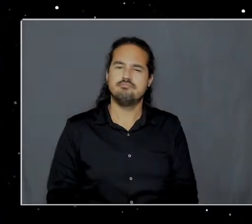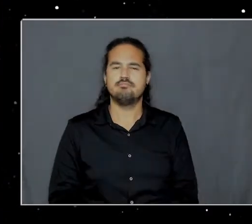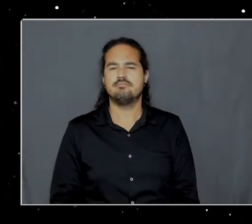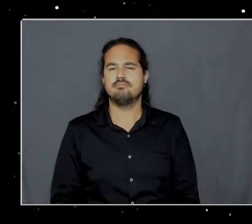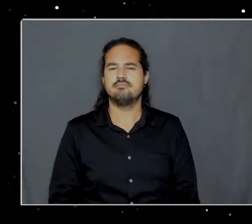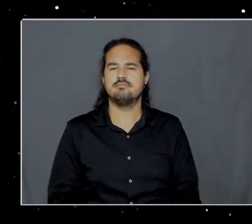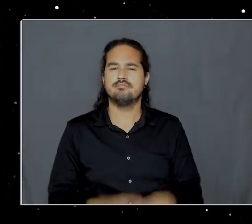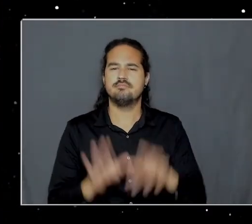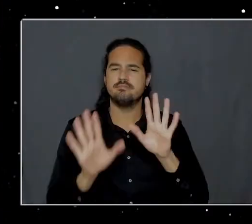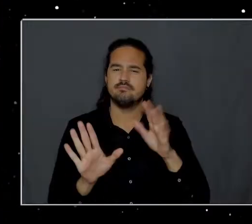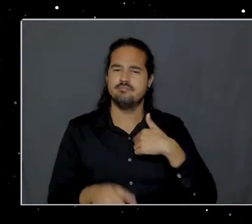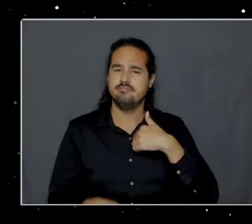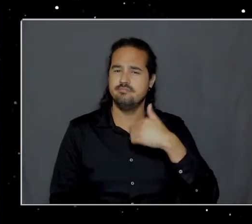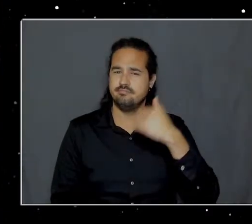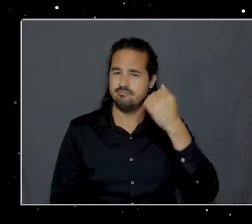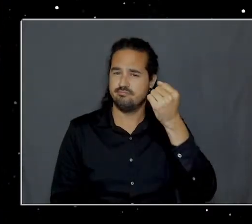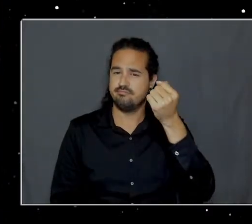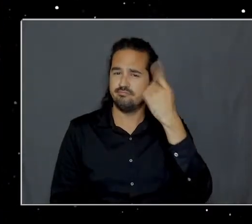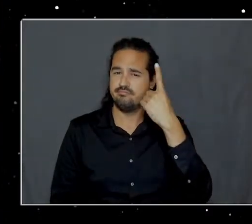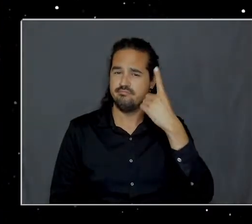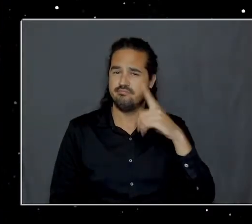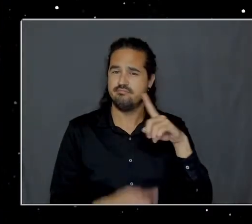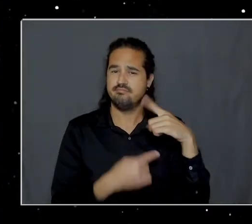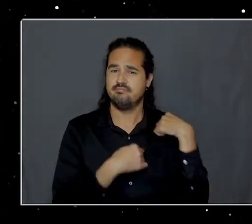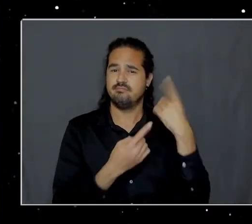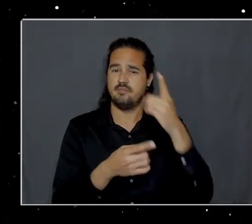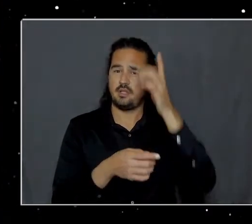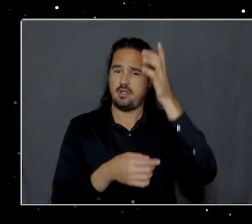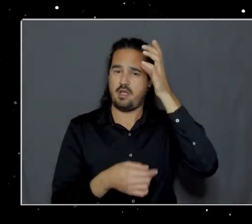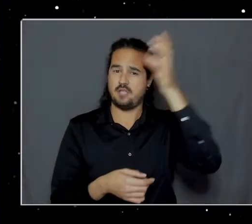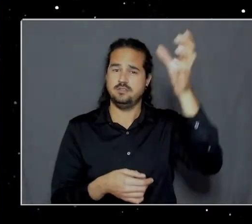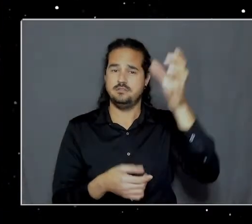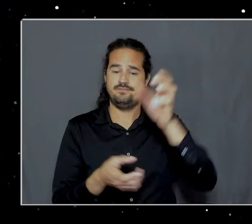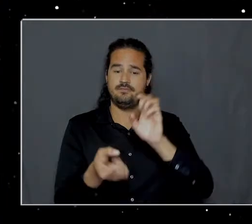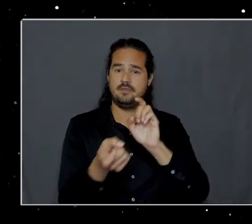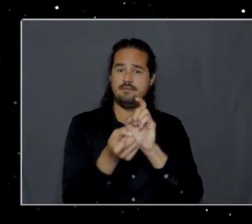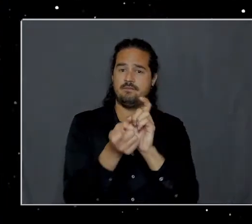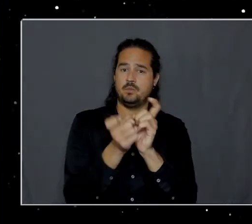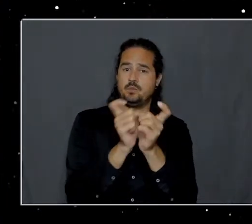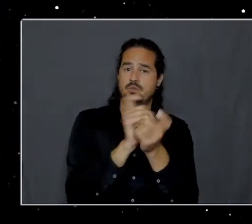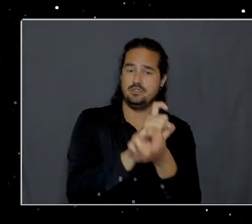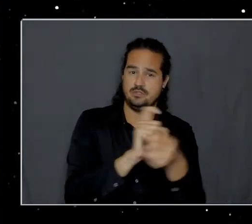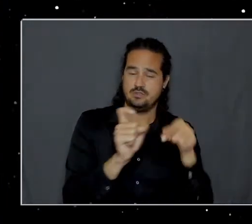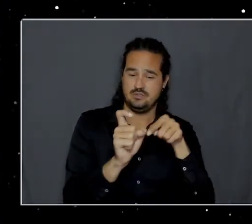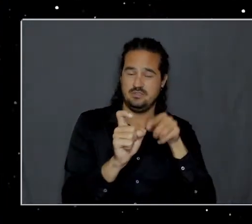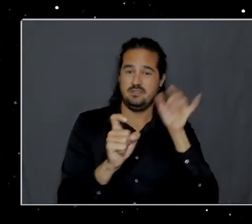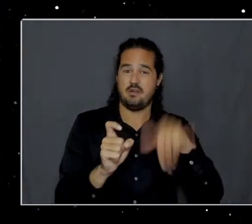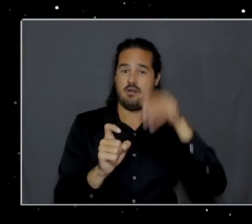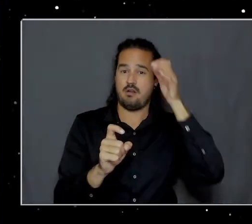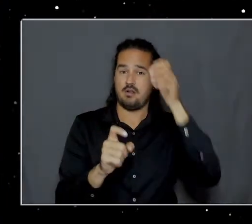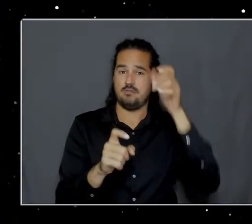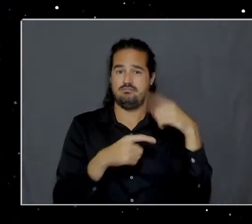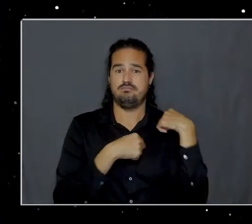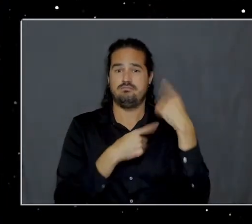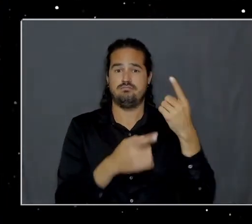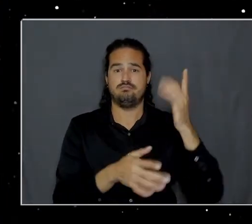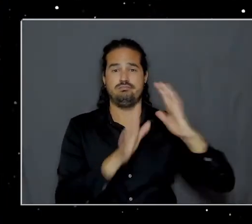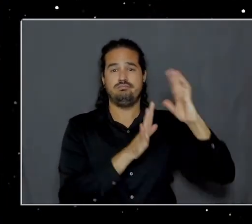THE EVOLUTIONARY NECESSITY OF